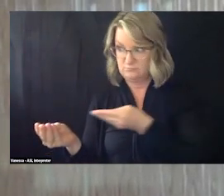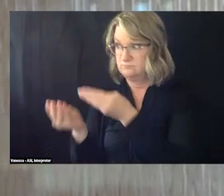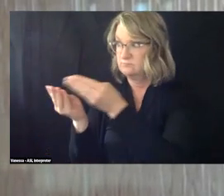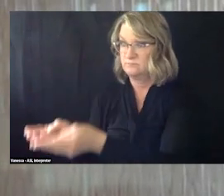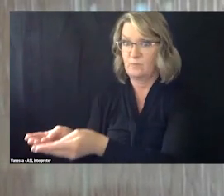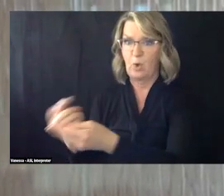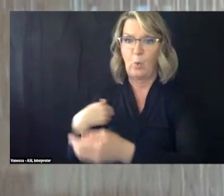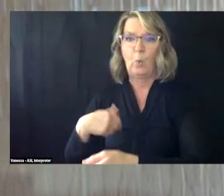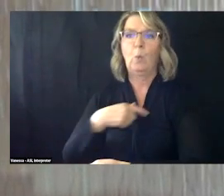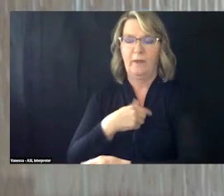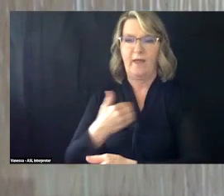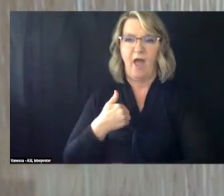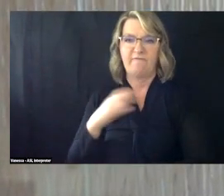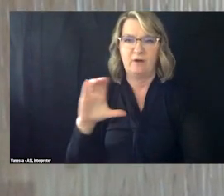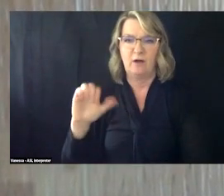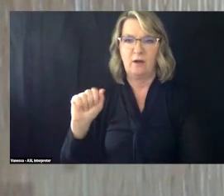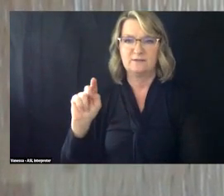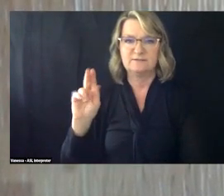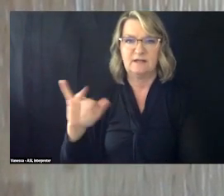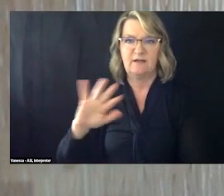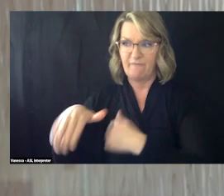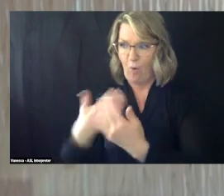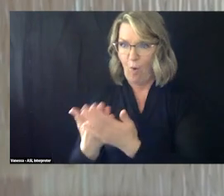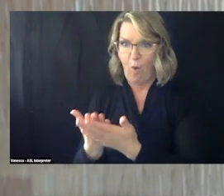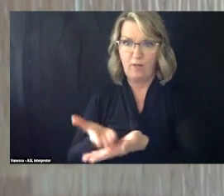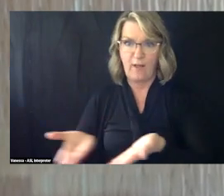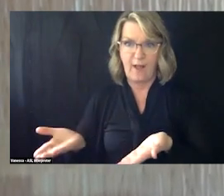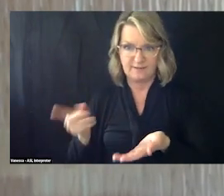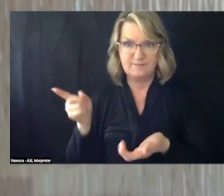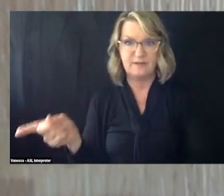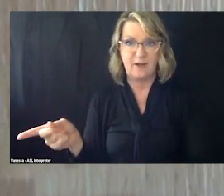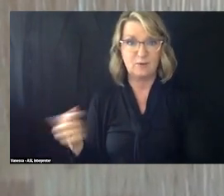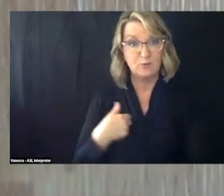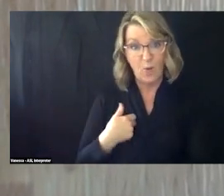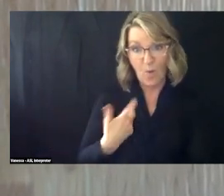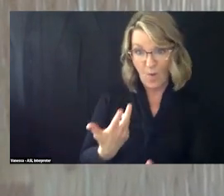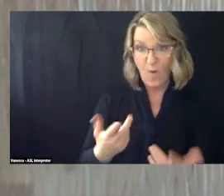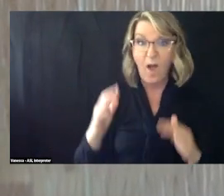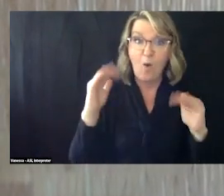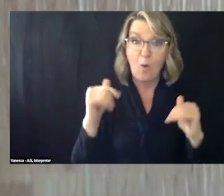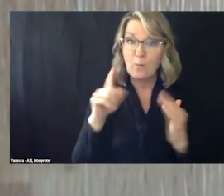maintain that chain of custody of over every item so with that I hope you did